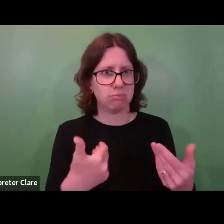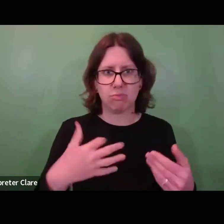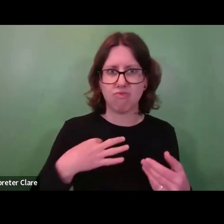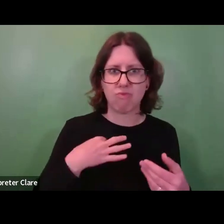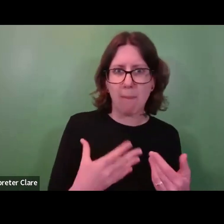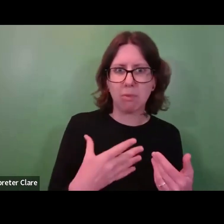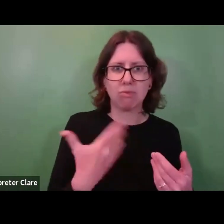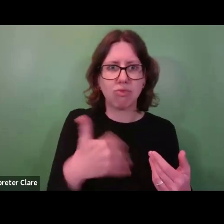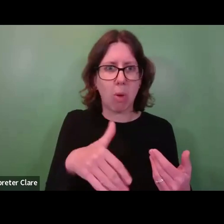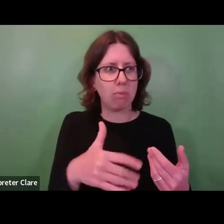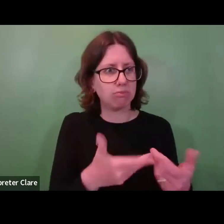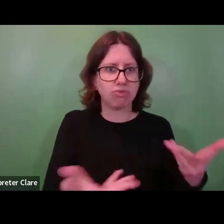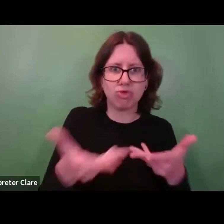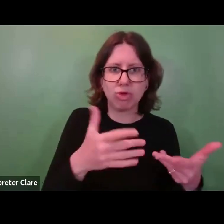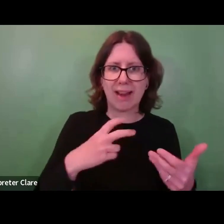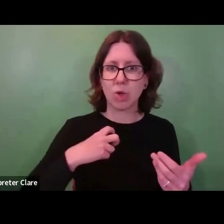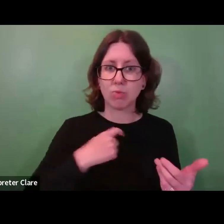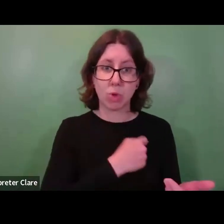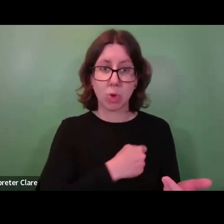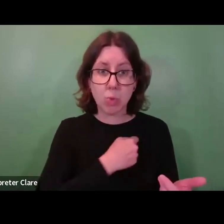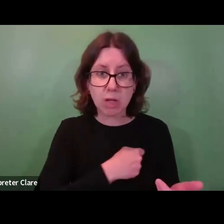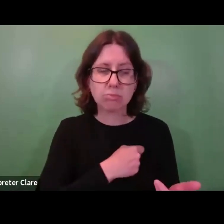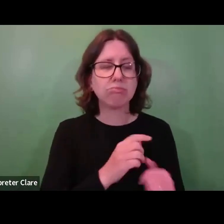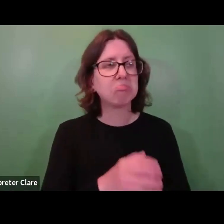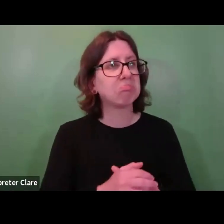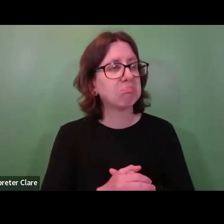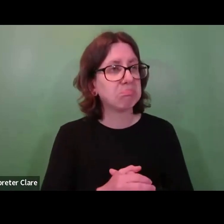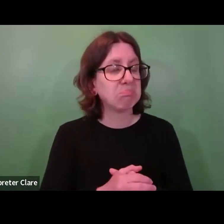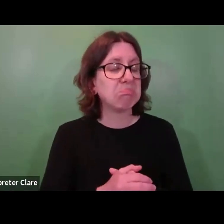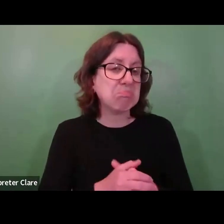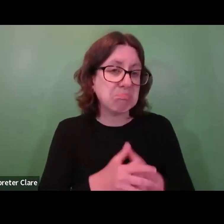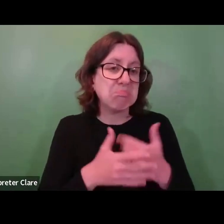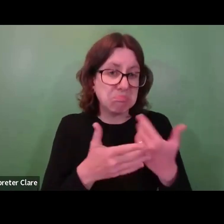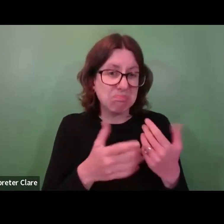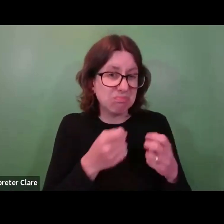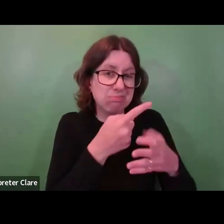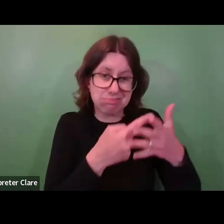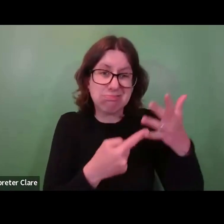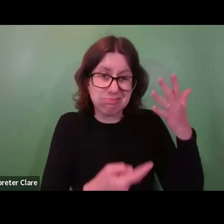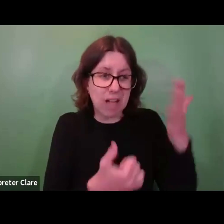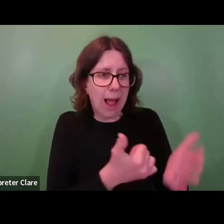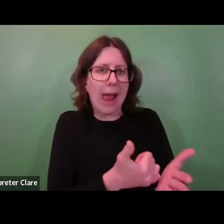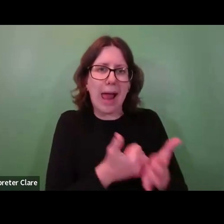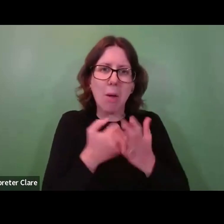all sorts of examples like that, I think are good help for you to understand what goes on in